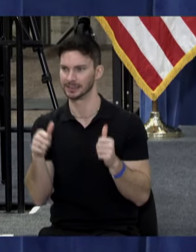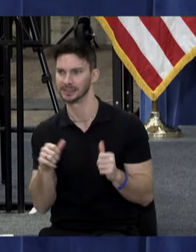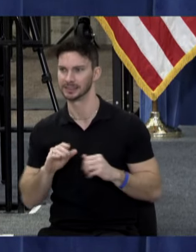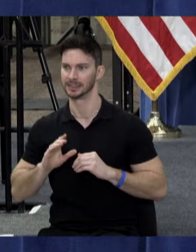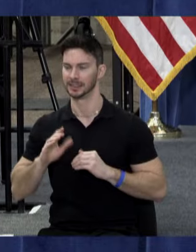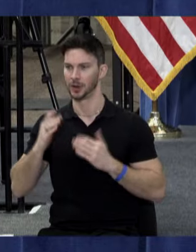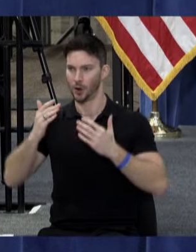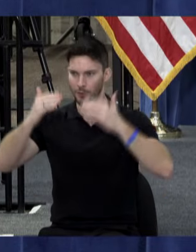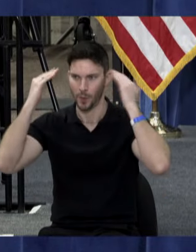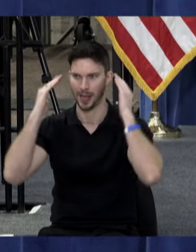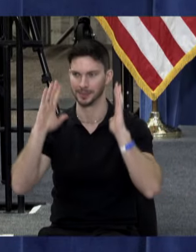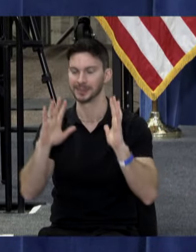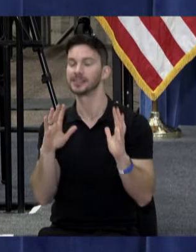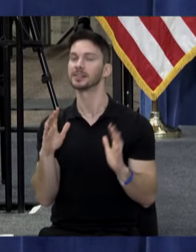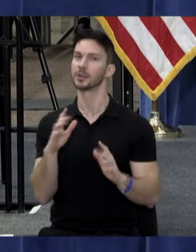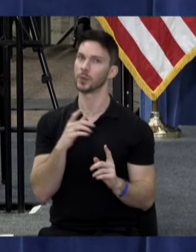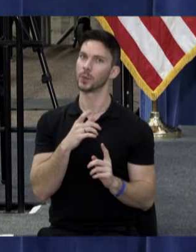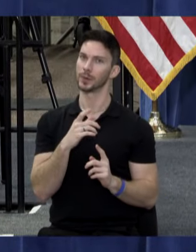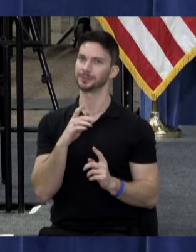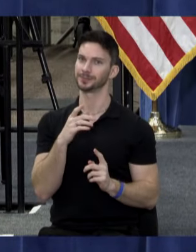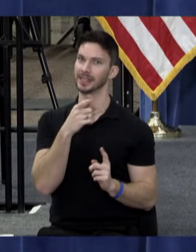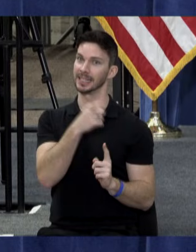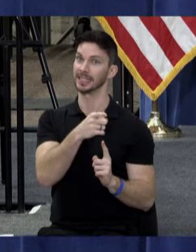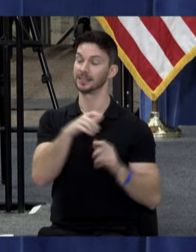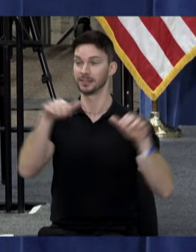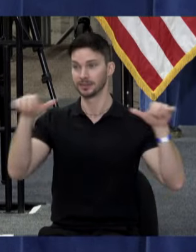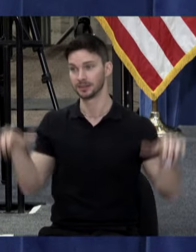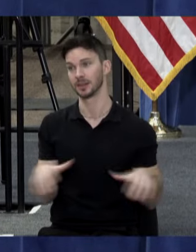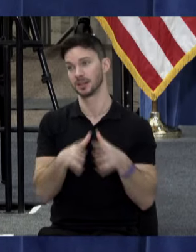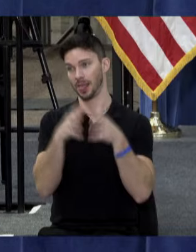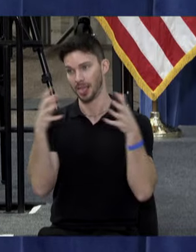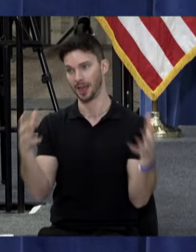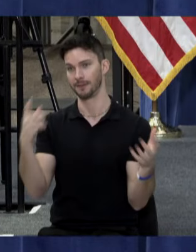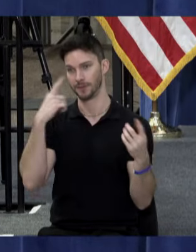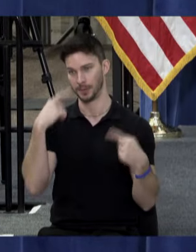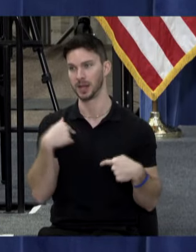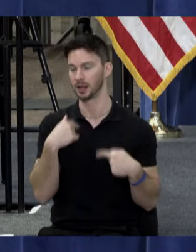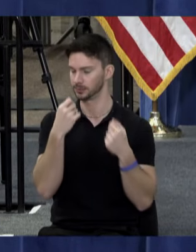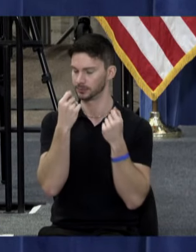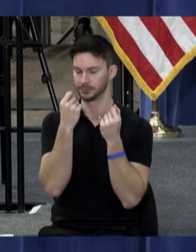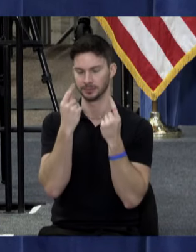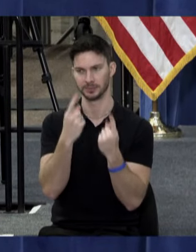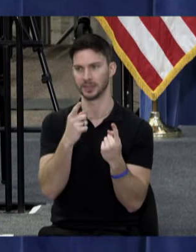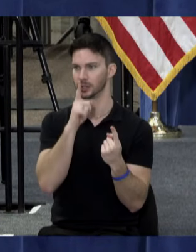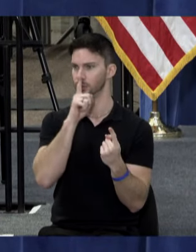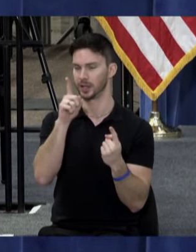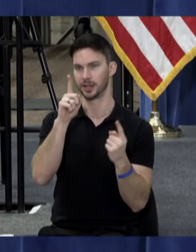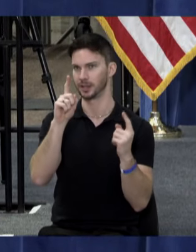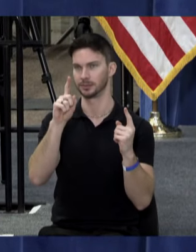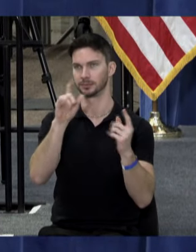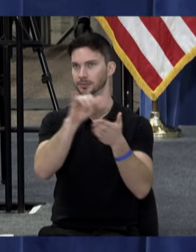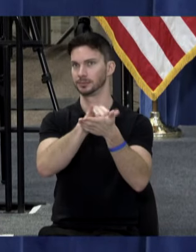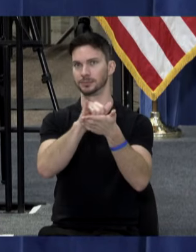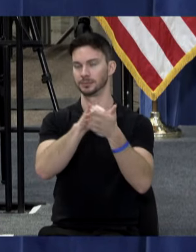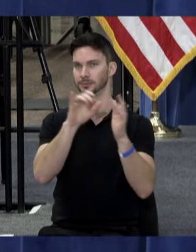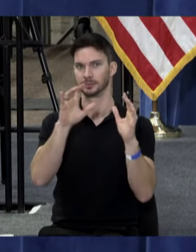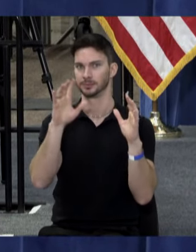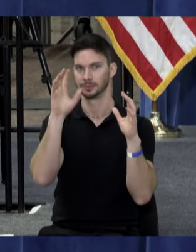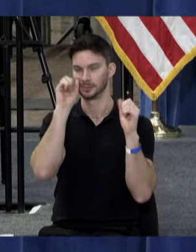to sometimes -- he does a lot for me. I mean, what he does is unreal. He keeps me -- he fills